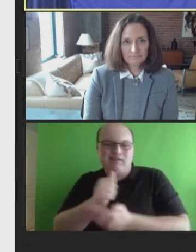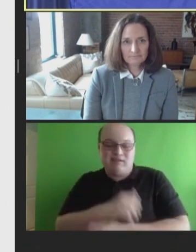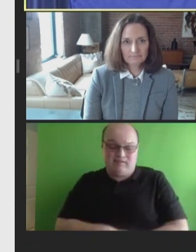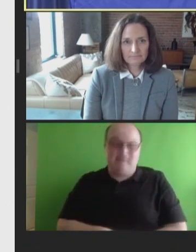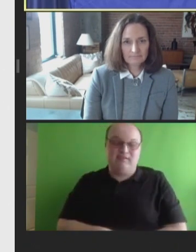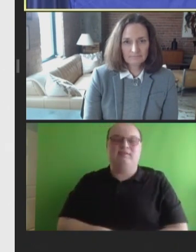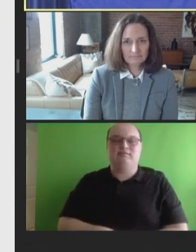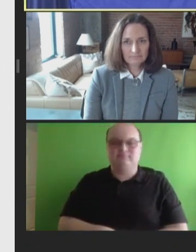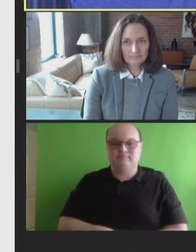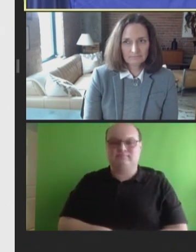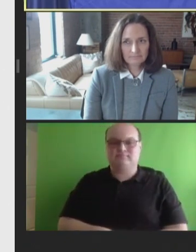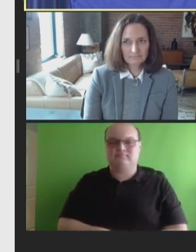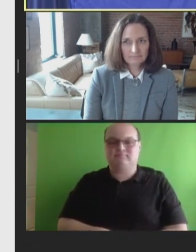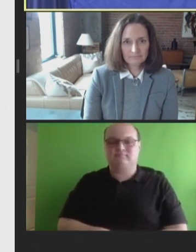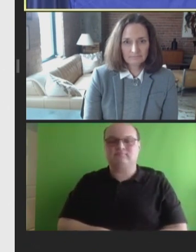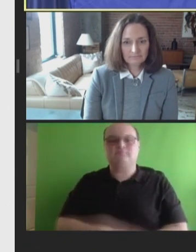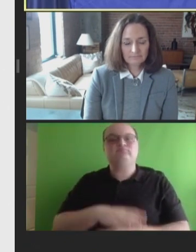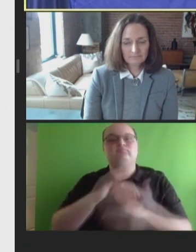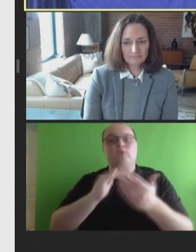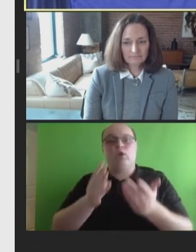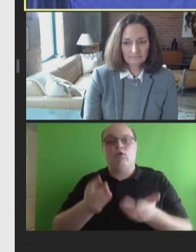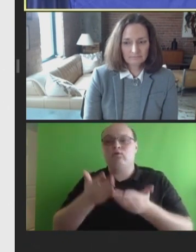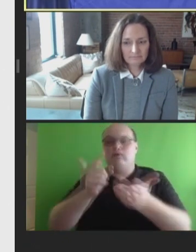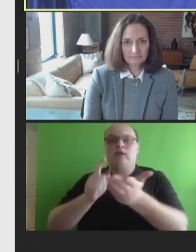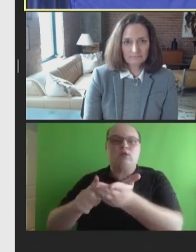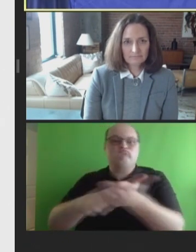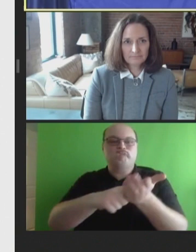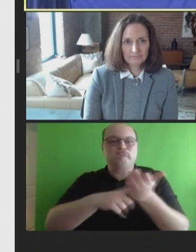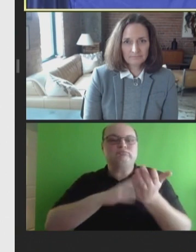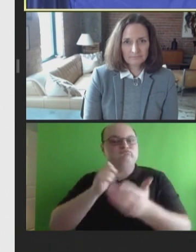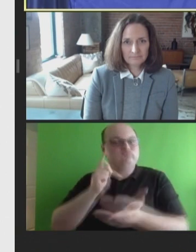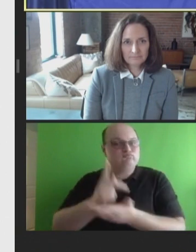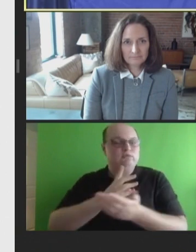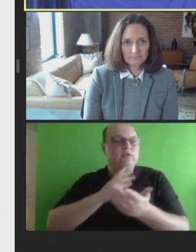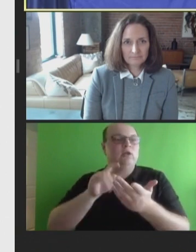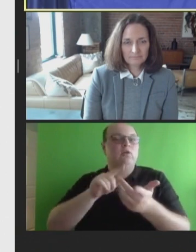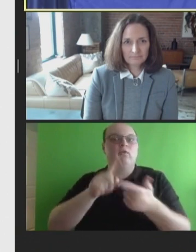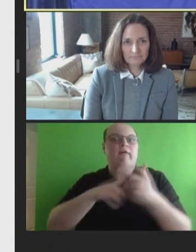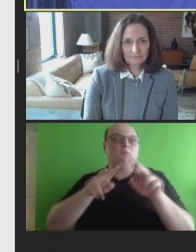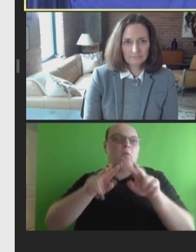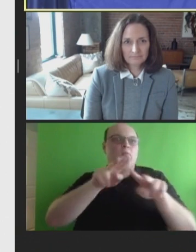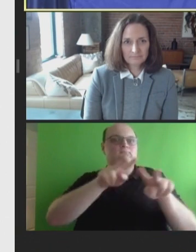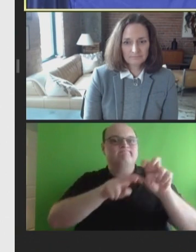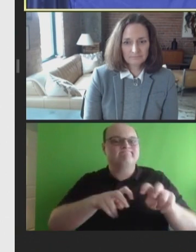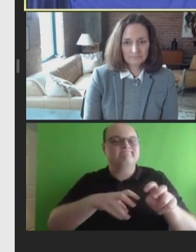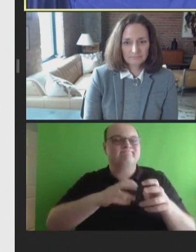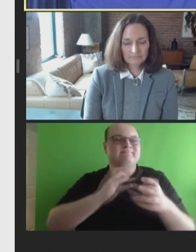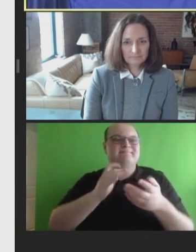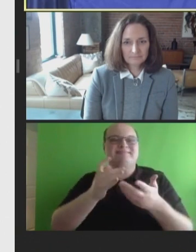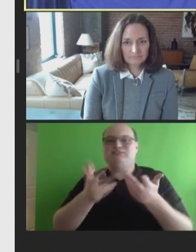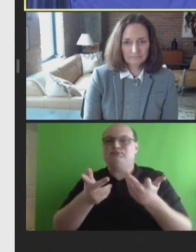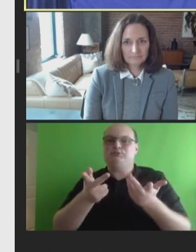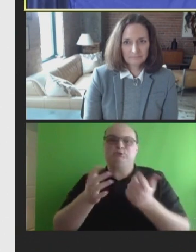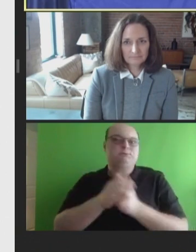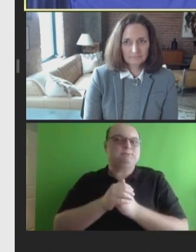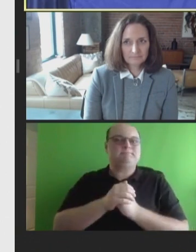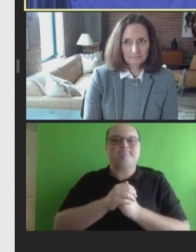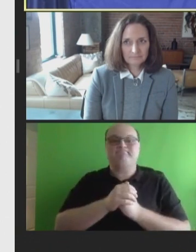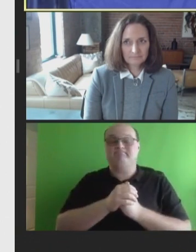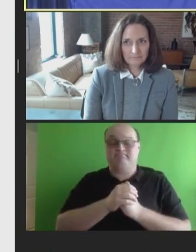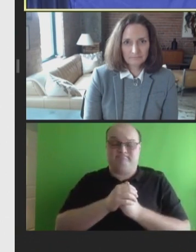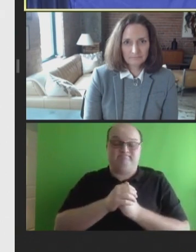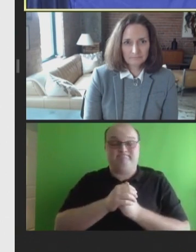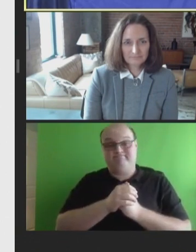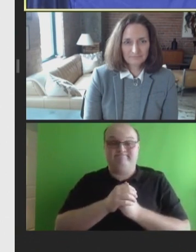once those recommendations come out, we would then look at whether -- and then, of course, the other